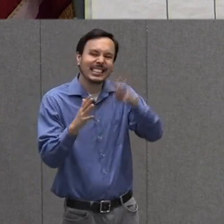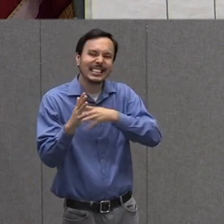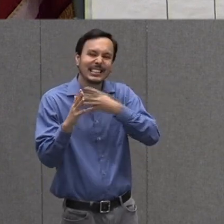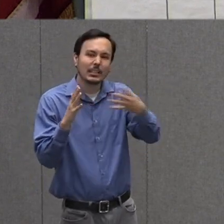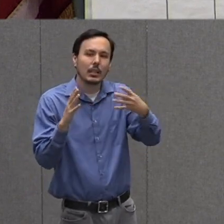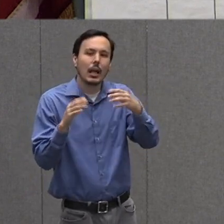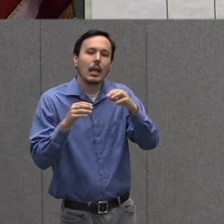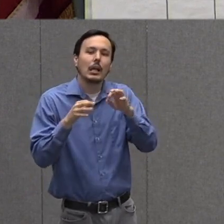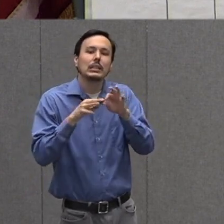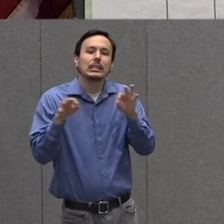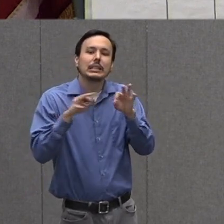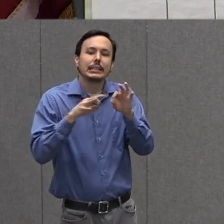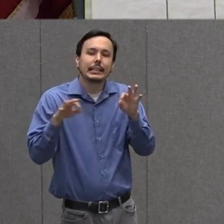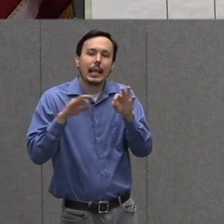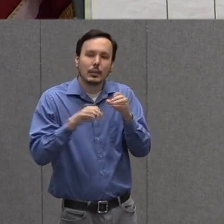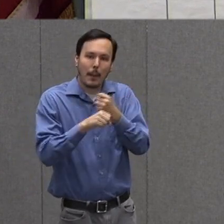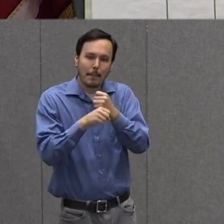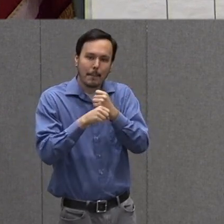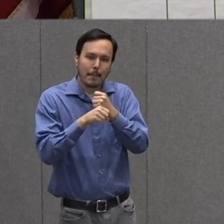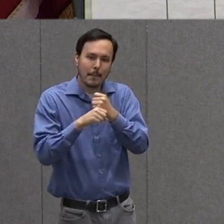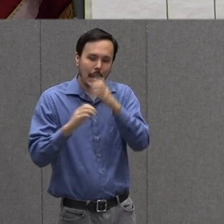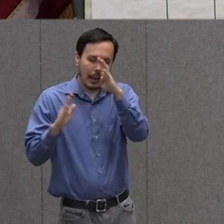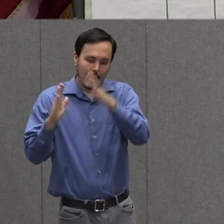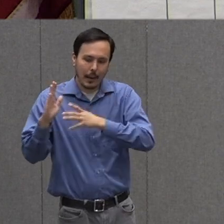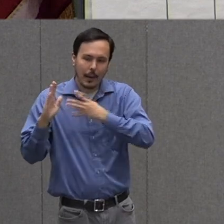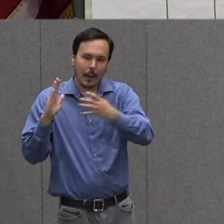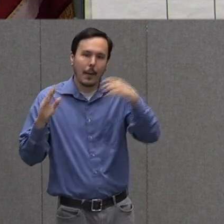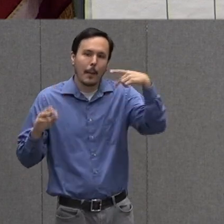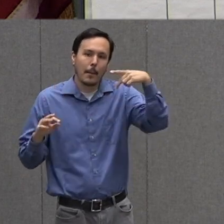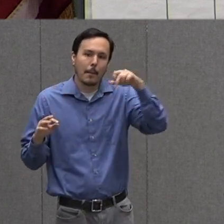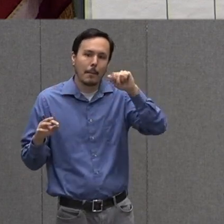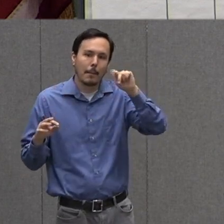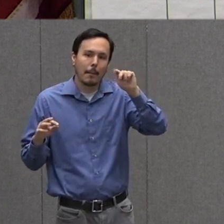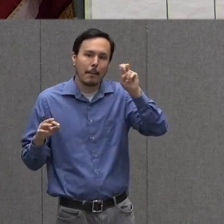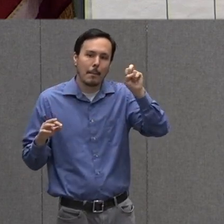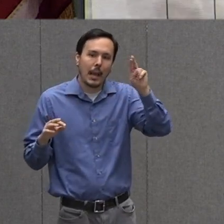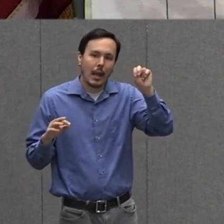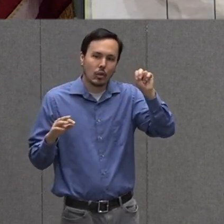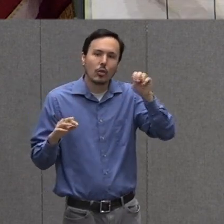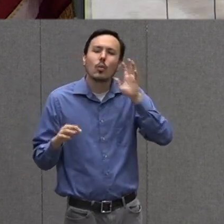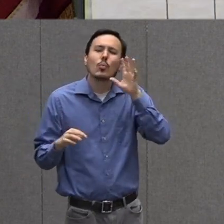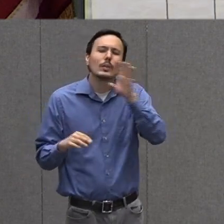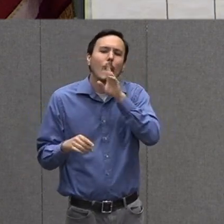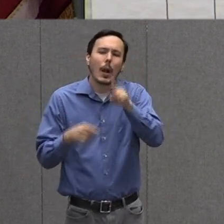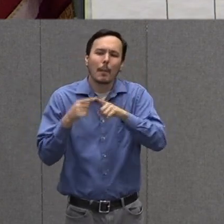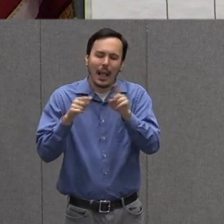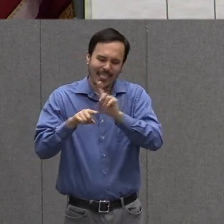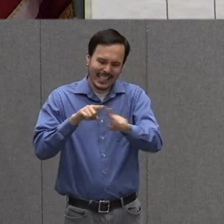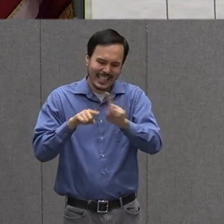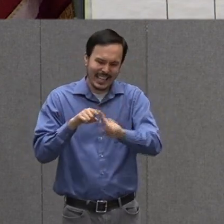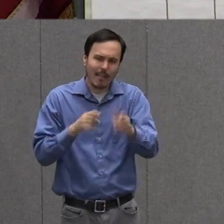We're going to be talking about the different parts of sentences that are in our poem and we're going to be adding them to this chart.